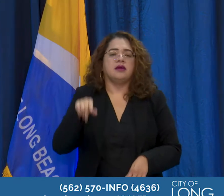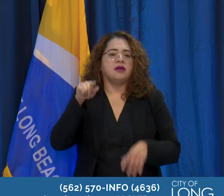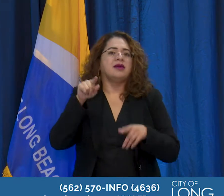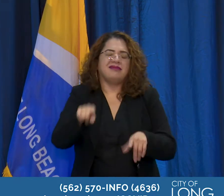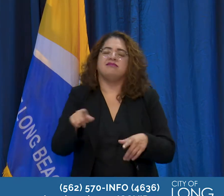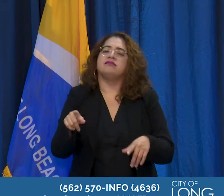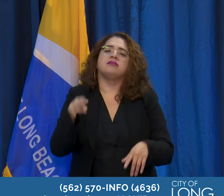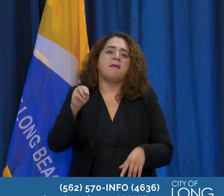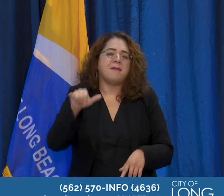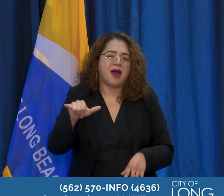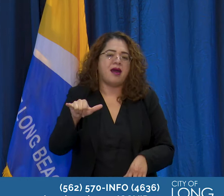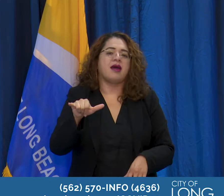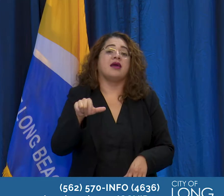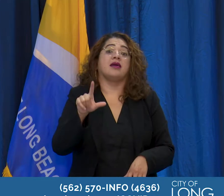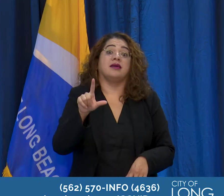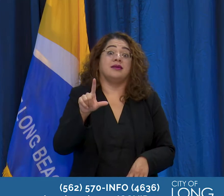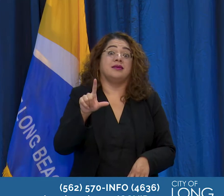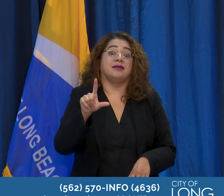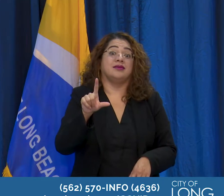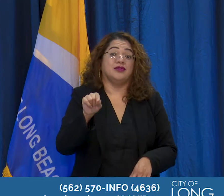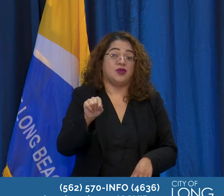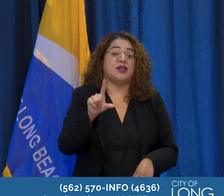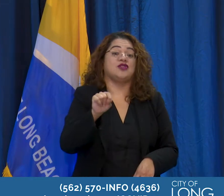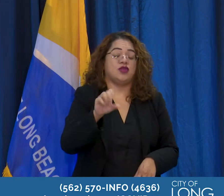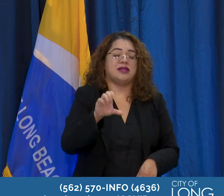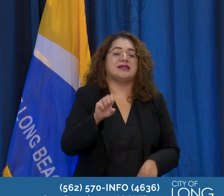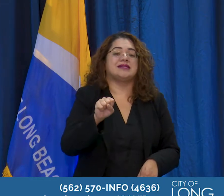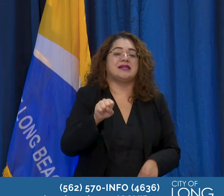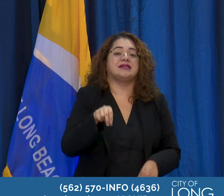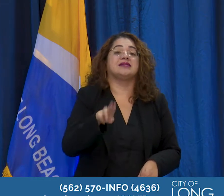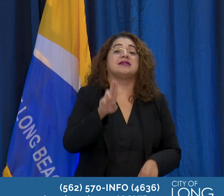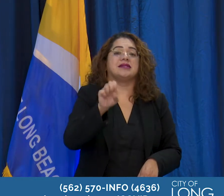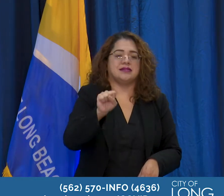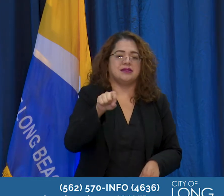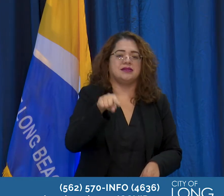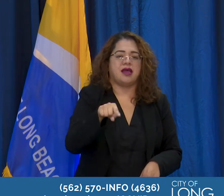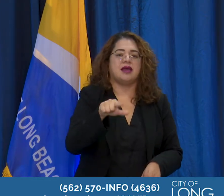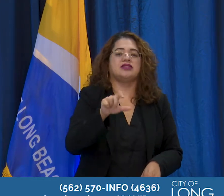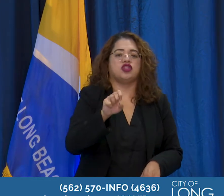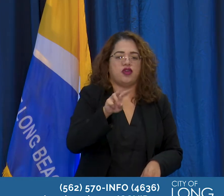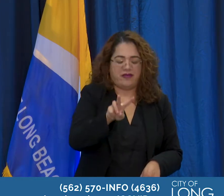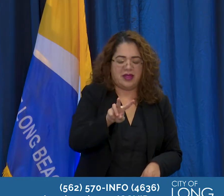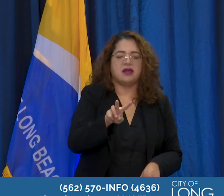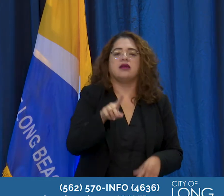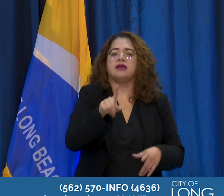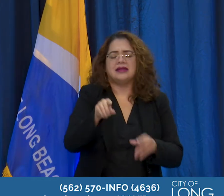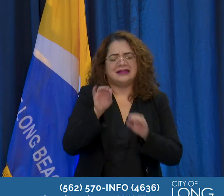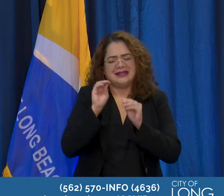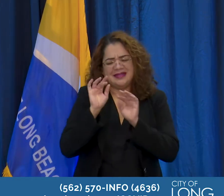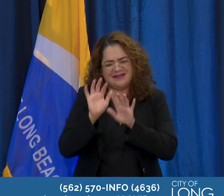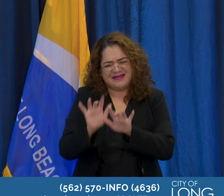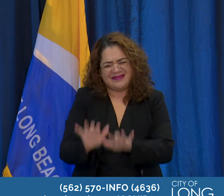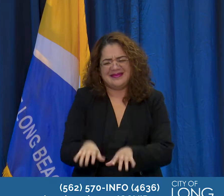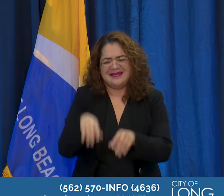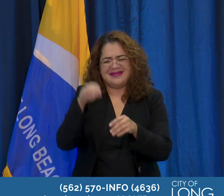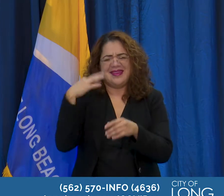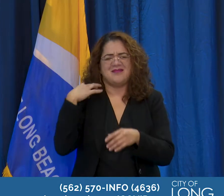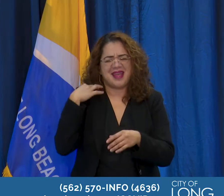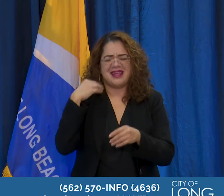It really helps your city out. And now we're going to turn this over to Dr. Davis, who will have some additional updates for everyone.